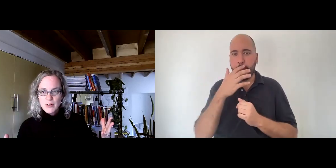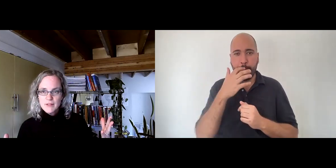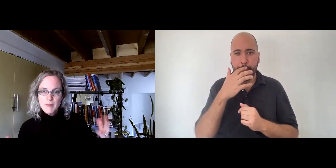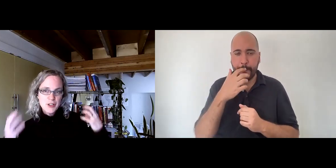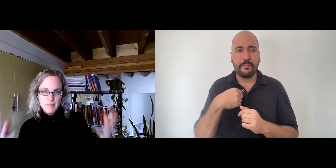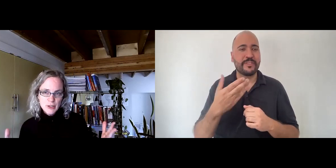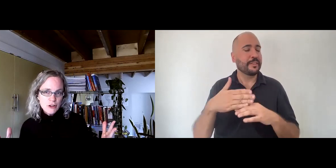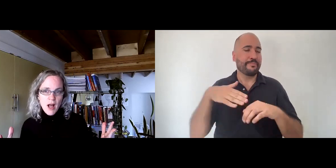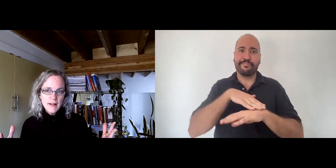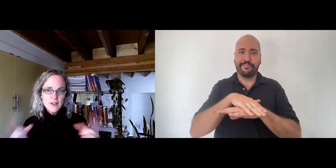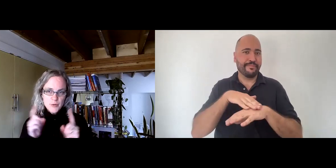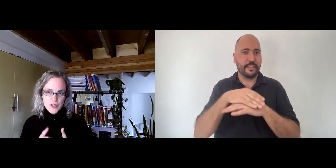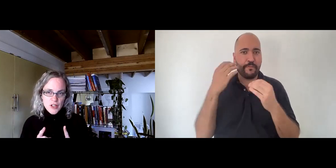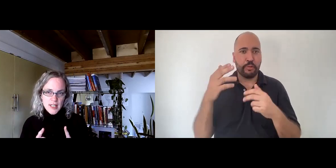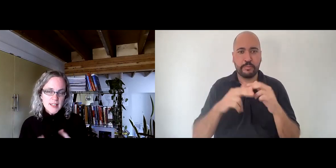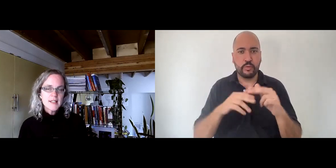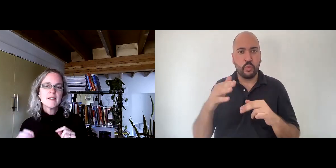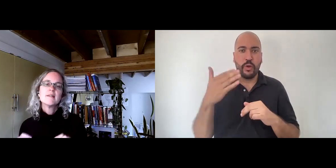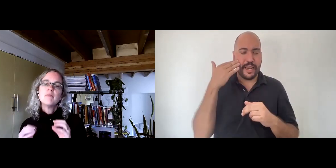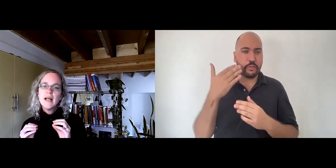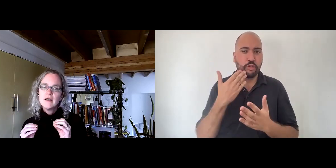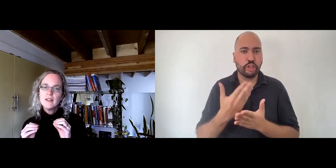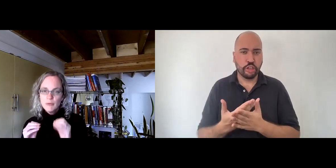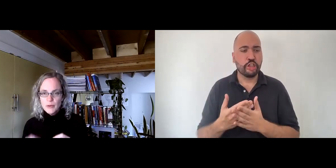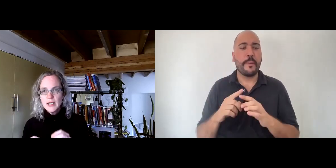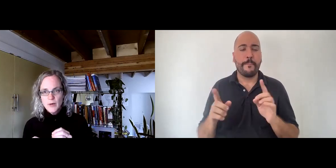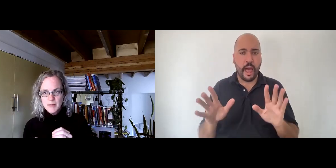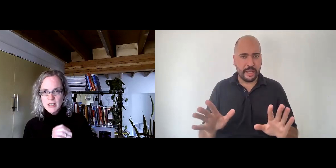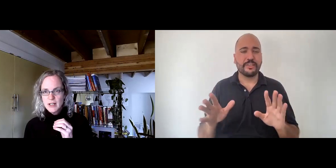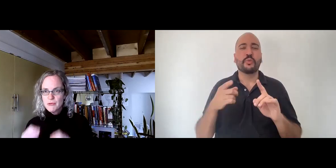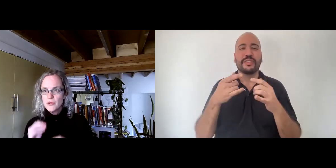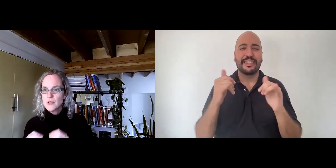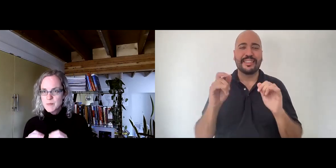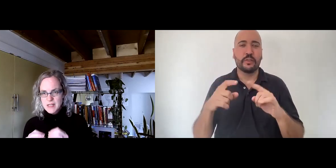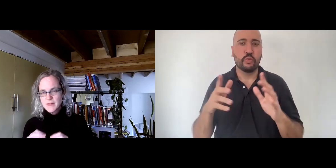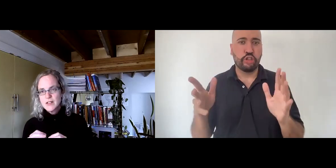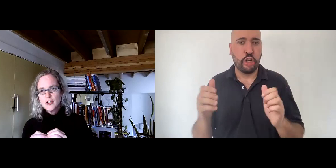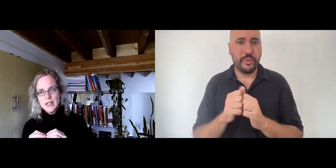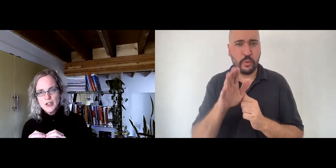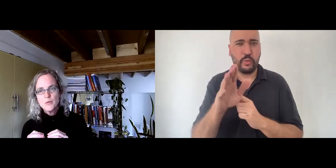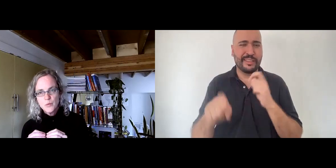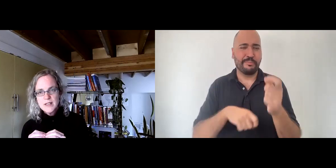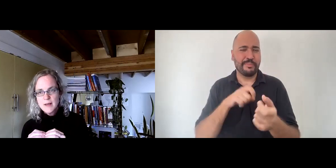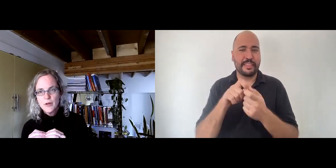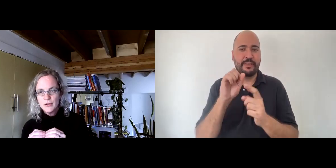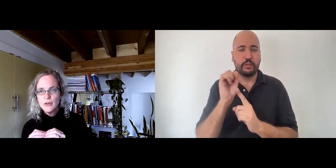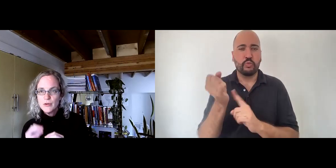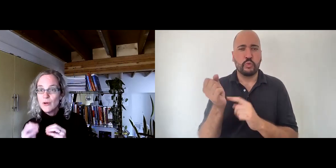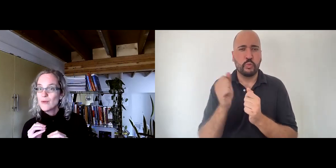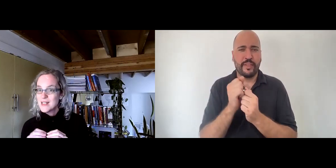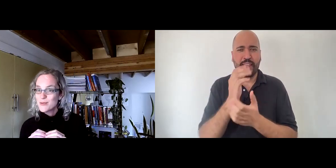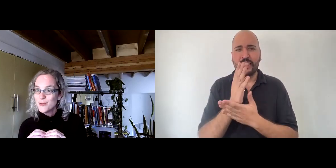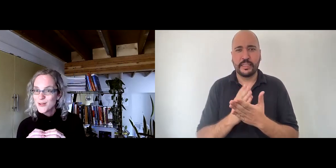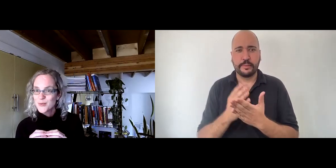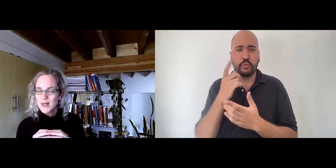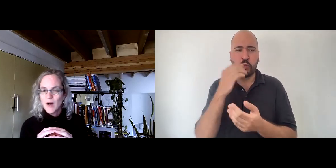Build your knowledge, which is good, but you really wanna be talking through your specific situation with someone who knows these rules really well.